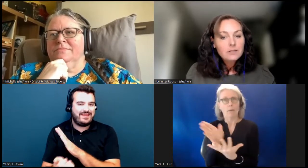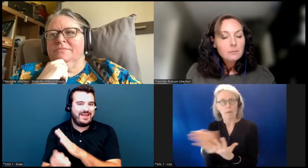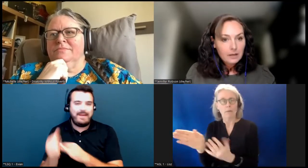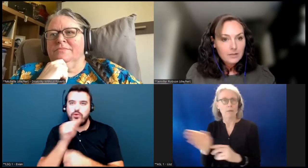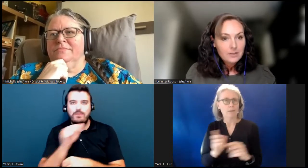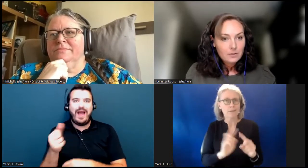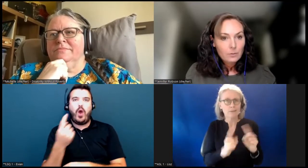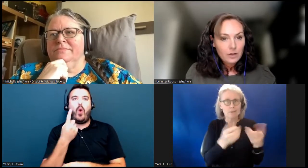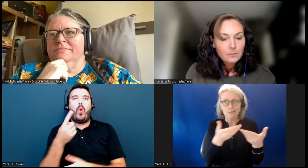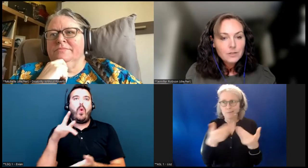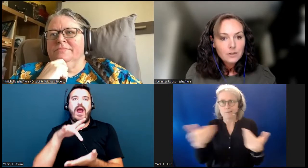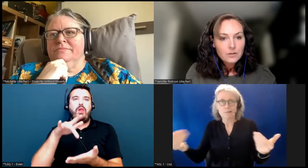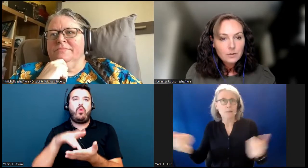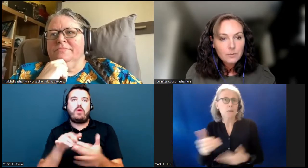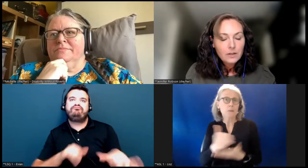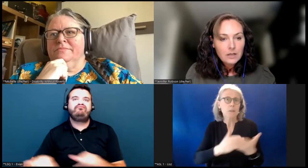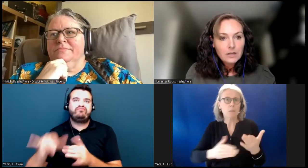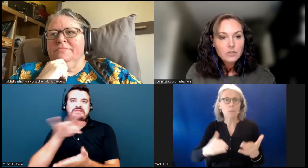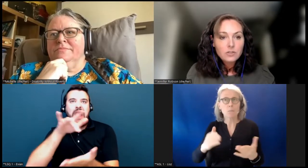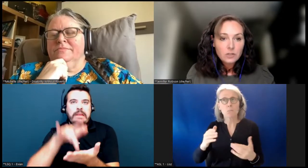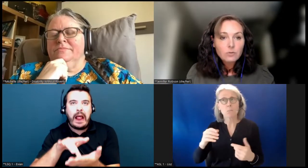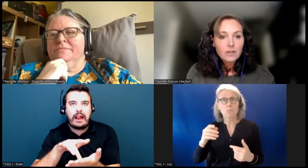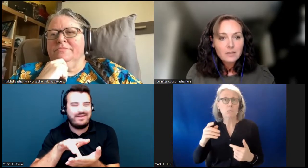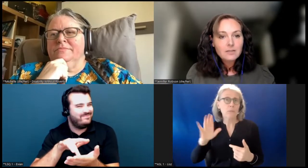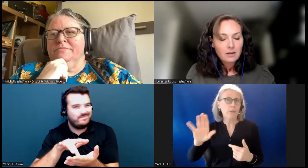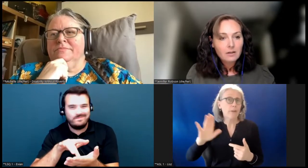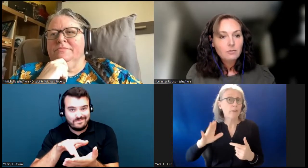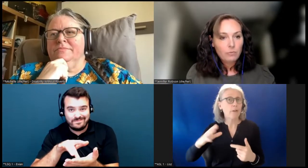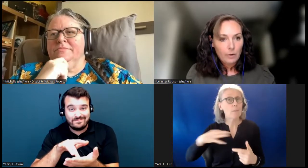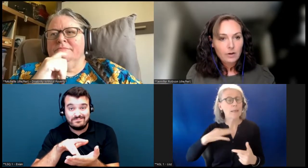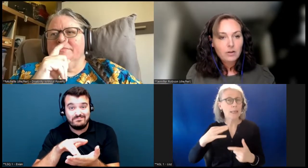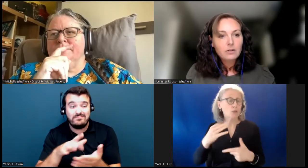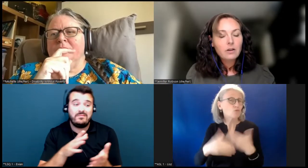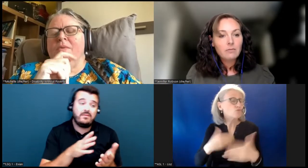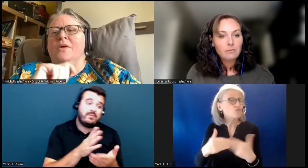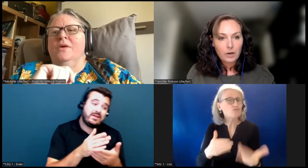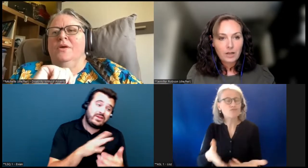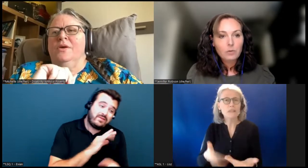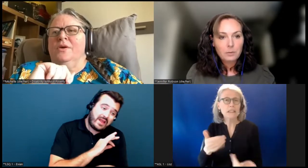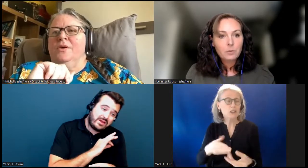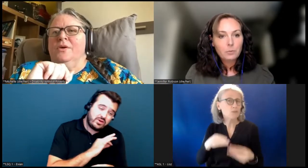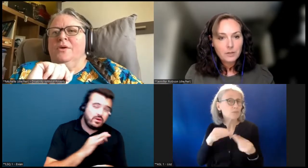AND MINCE USES WHEN IT COMES TO SUITABILITY TO DO THIS KIND OF WORK OF WORKING WITH PERSONS